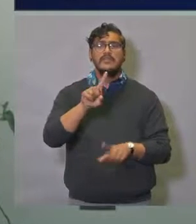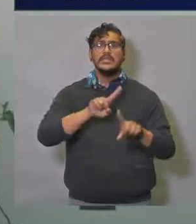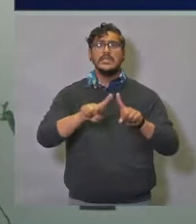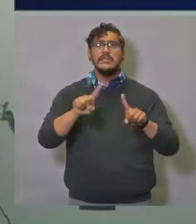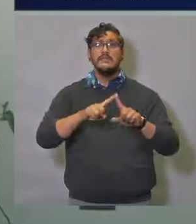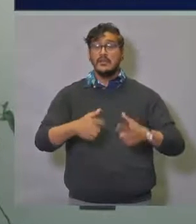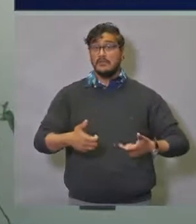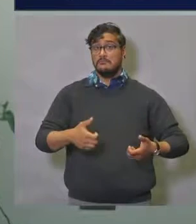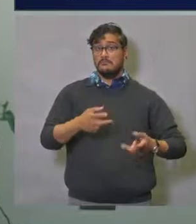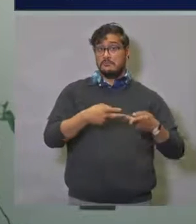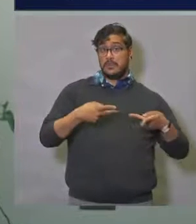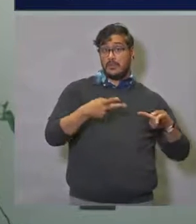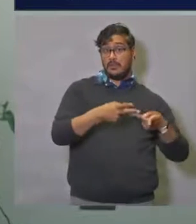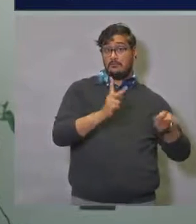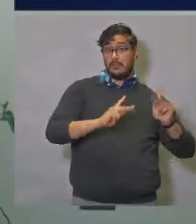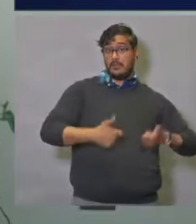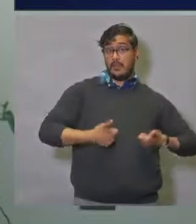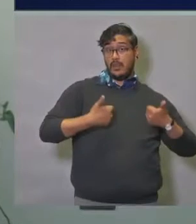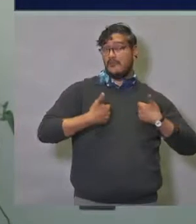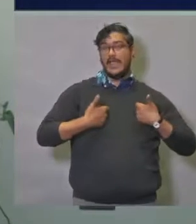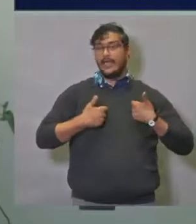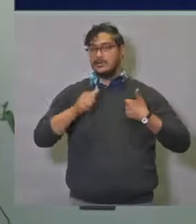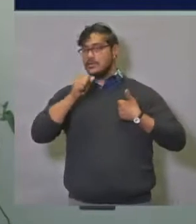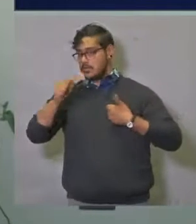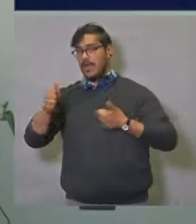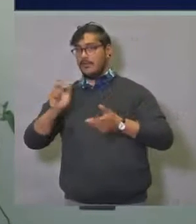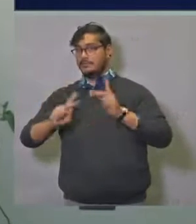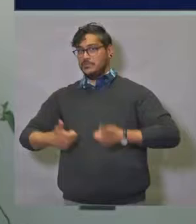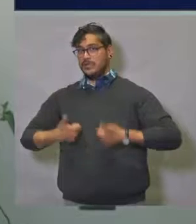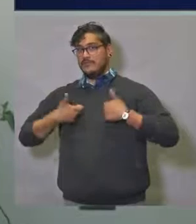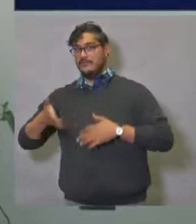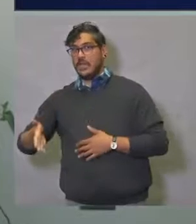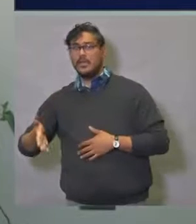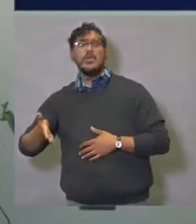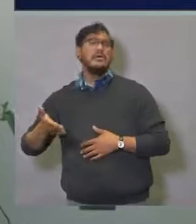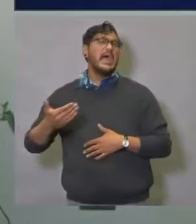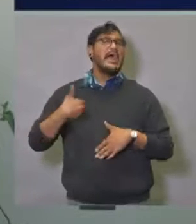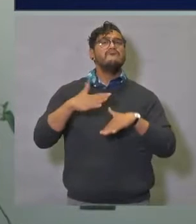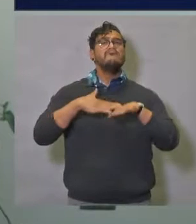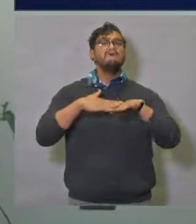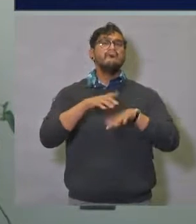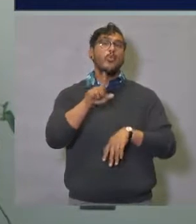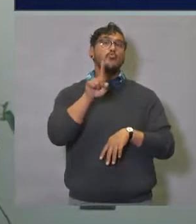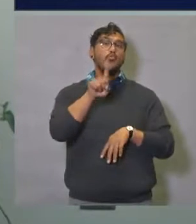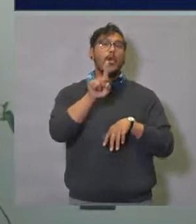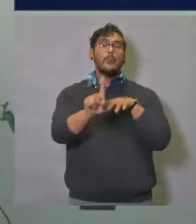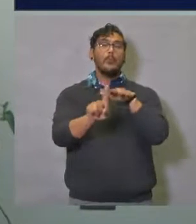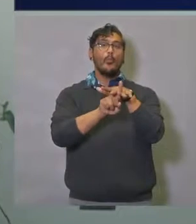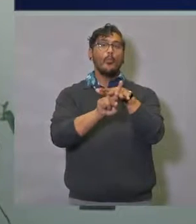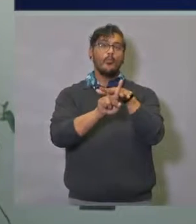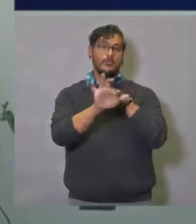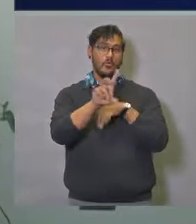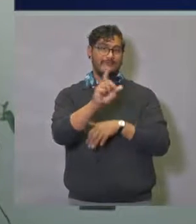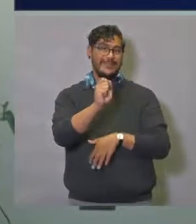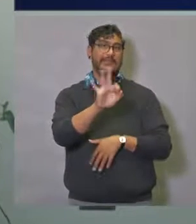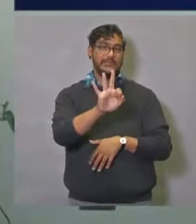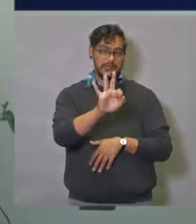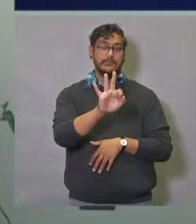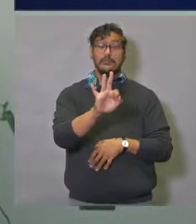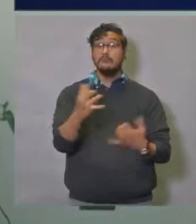4,947 RESIDENTIAL GRID SETTINGS